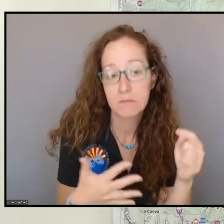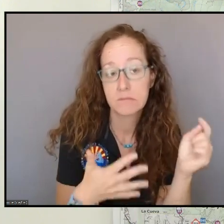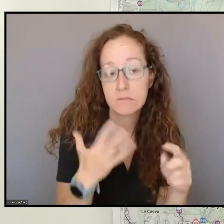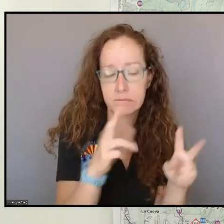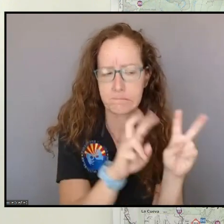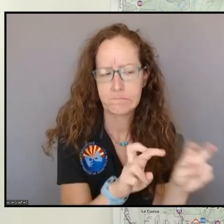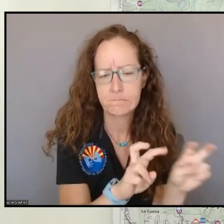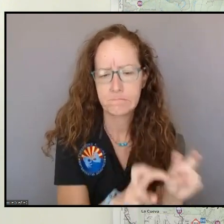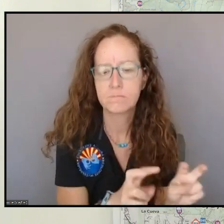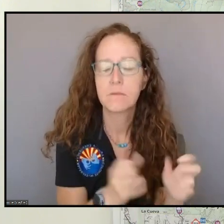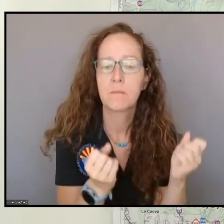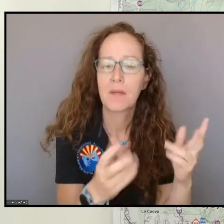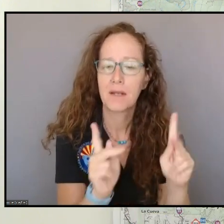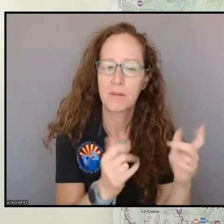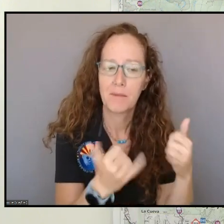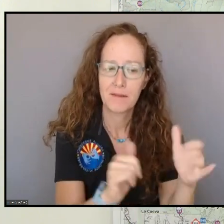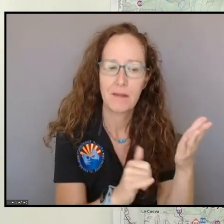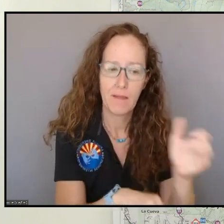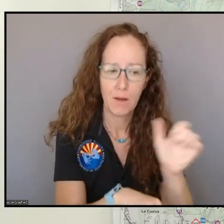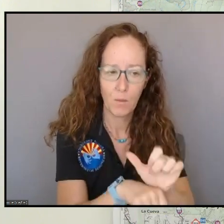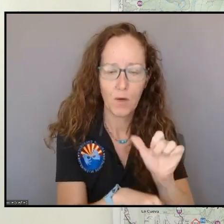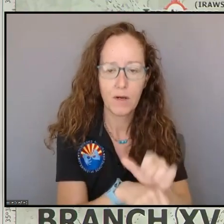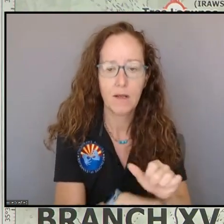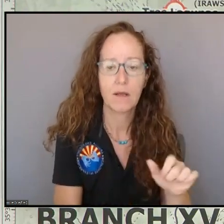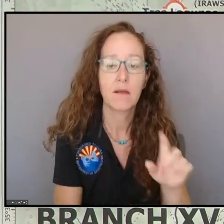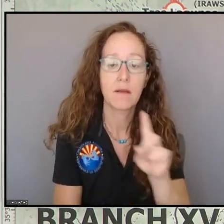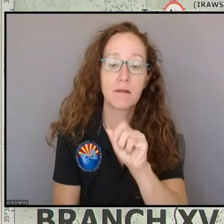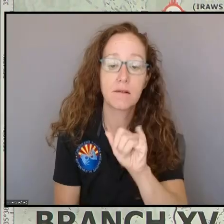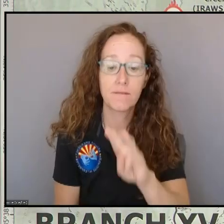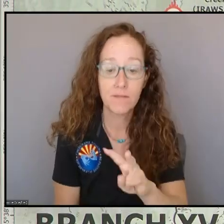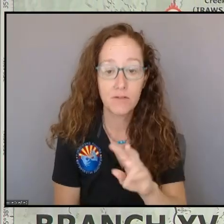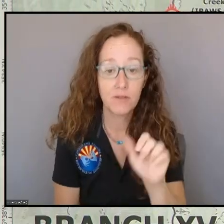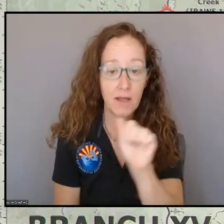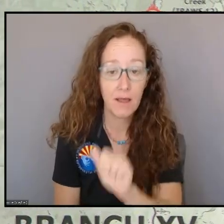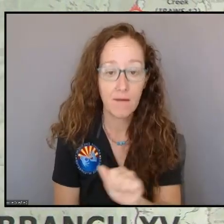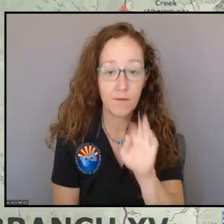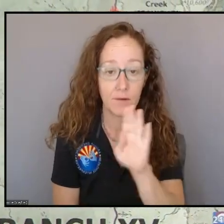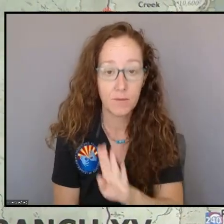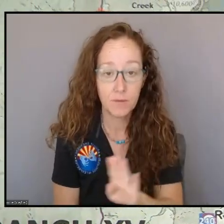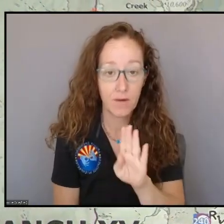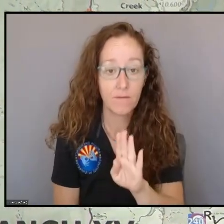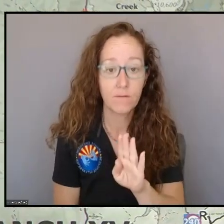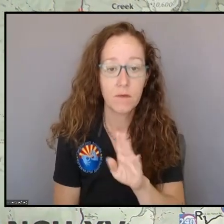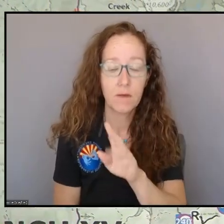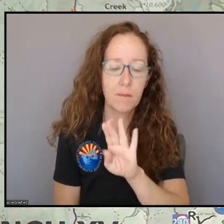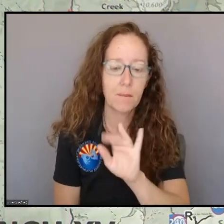Division Alpha/Bravo is down here in the Big Pine area. They're starting to work their way out or they've pretty much